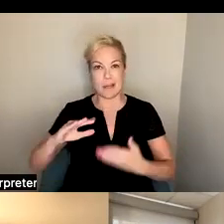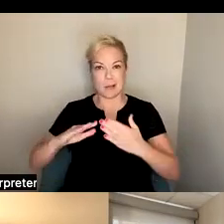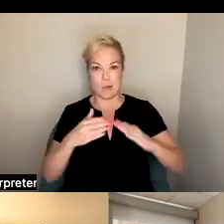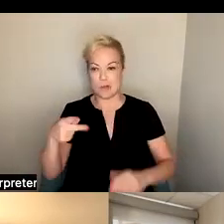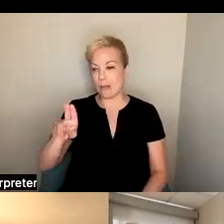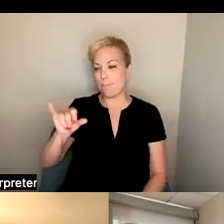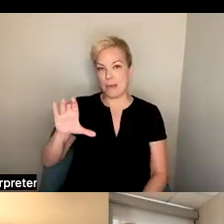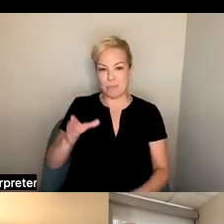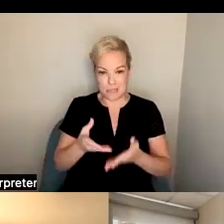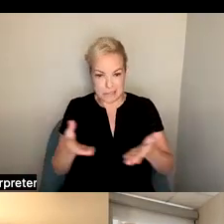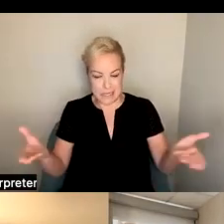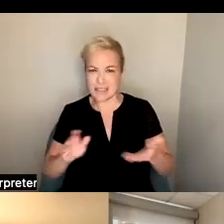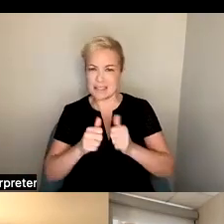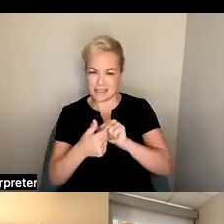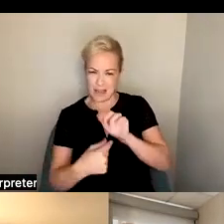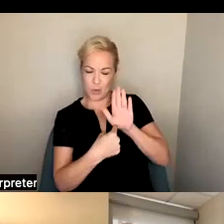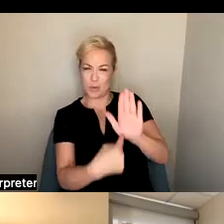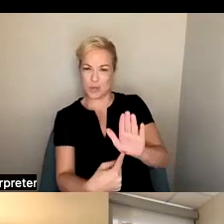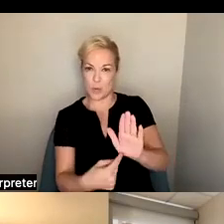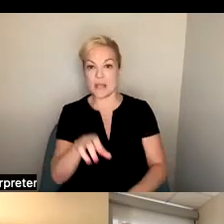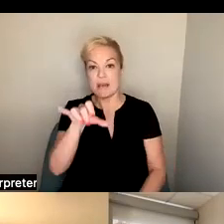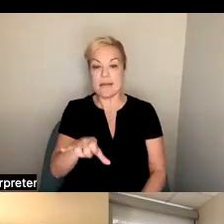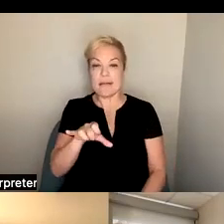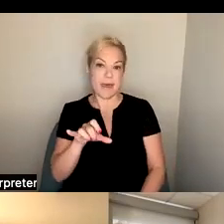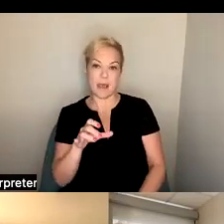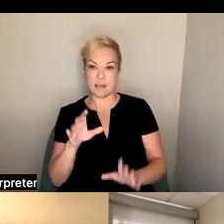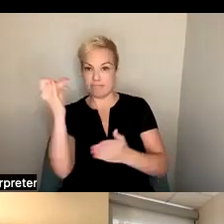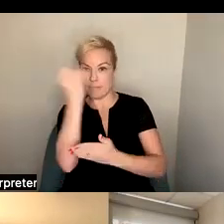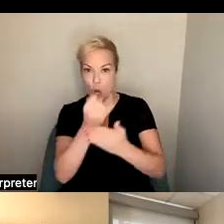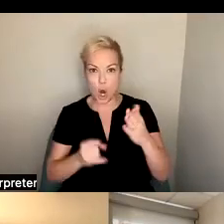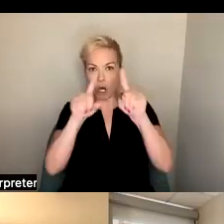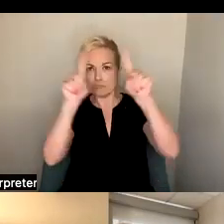We would look at this piece and and suggest that there's different ways of interpretation of this